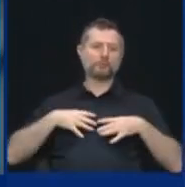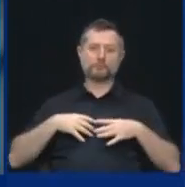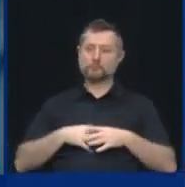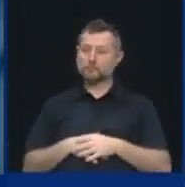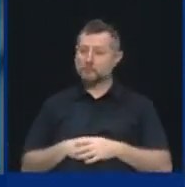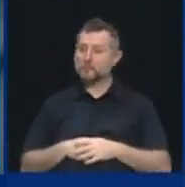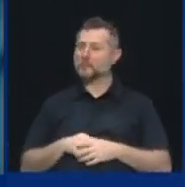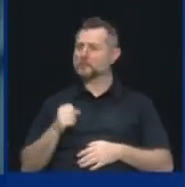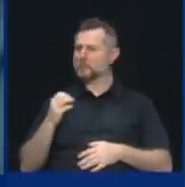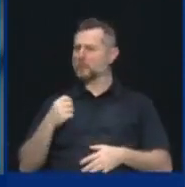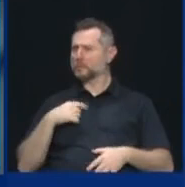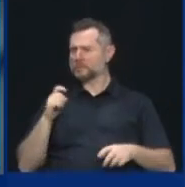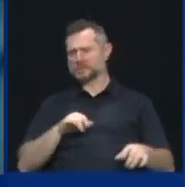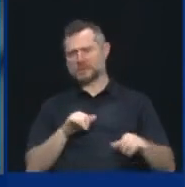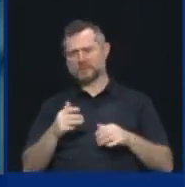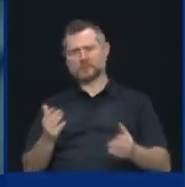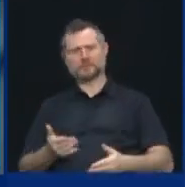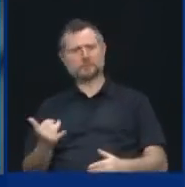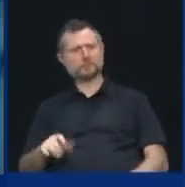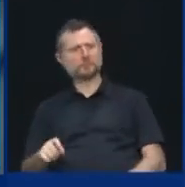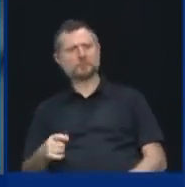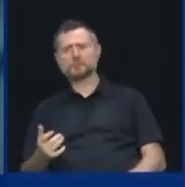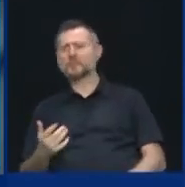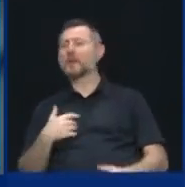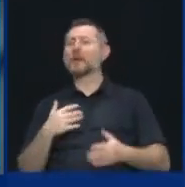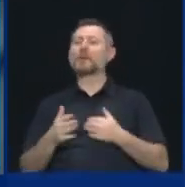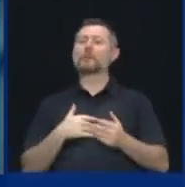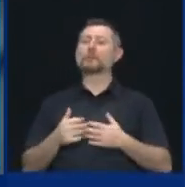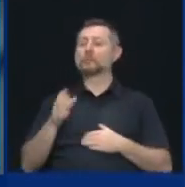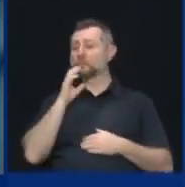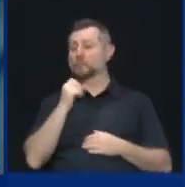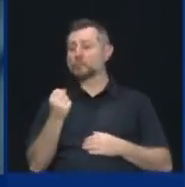YOU GET THE REST OF THE DAY F.OF GET CREATIVE.